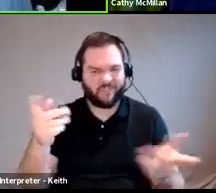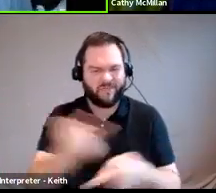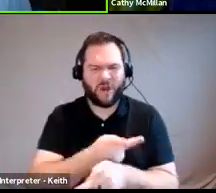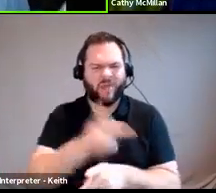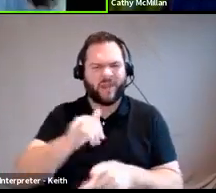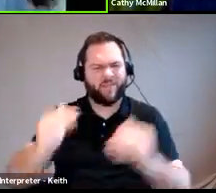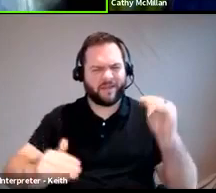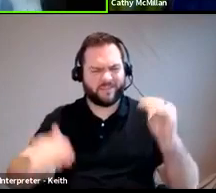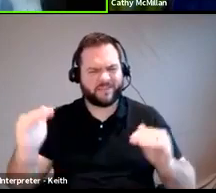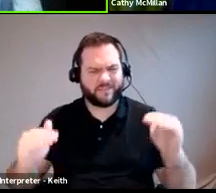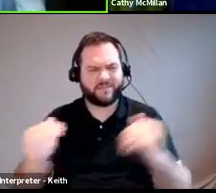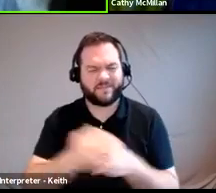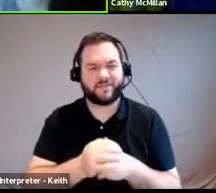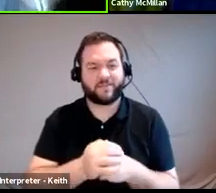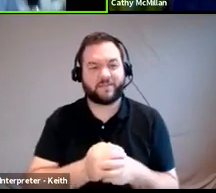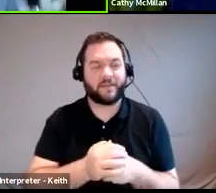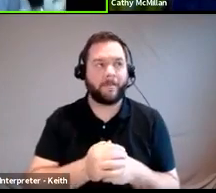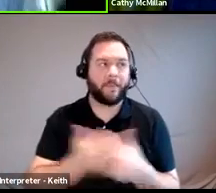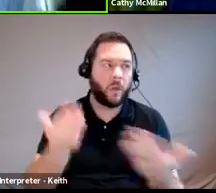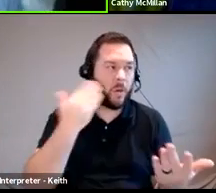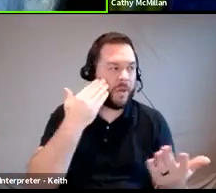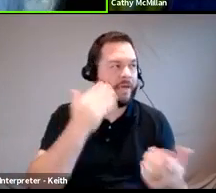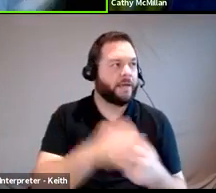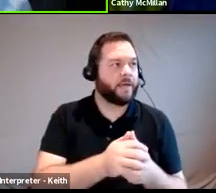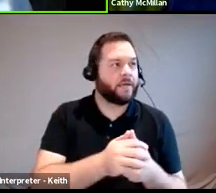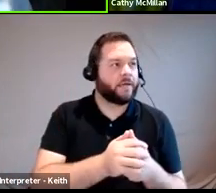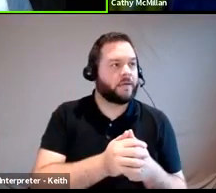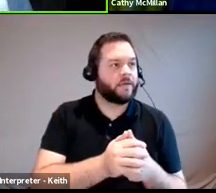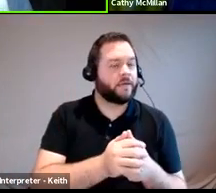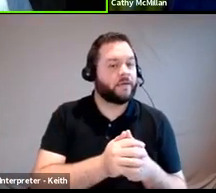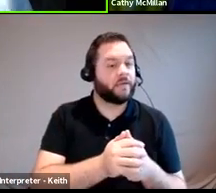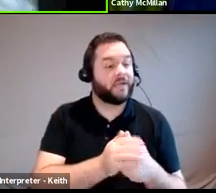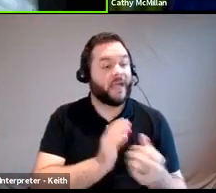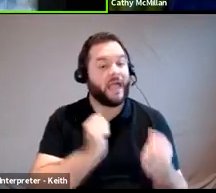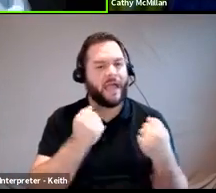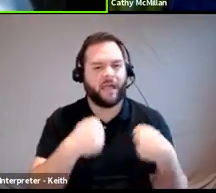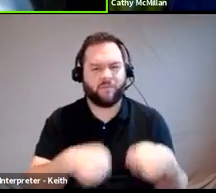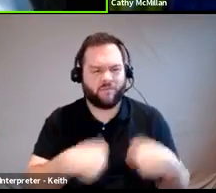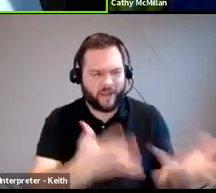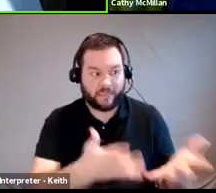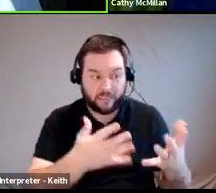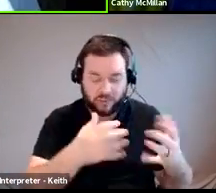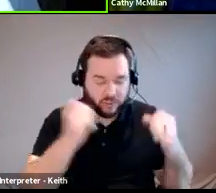that needs to balance out right Kathy that needs to balance out right Kathy like it's it's a balance between, you know. , how far do we go with the